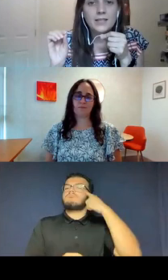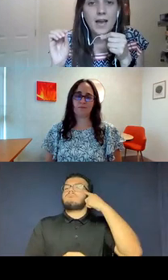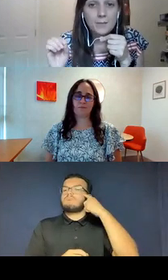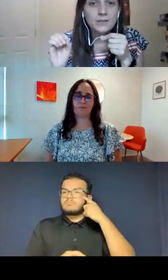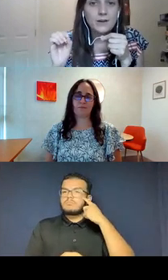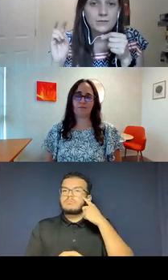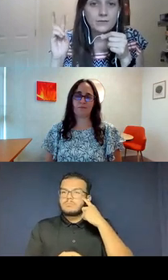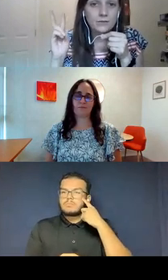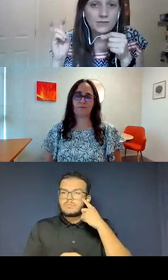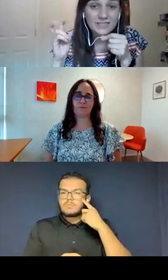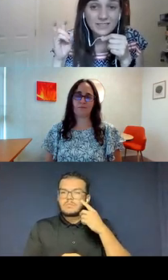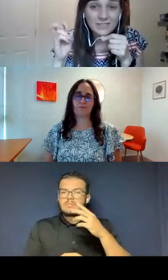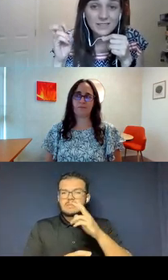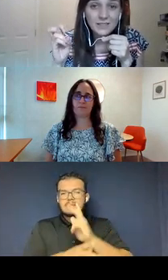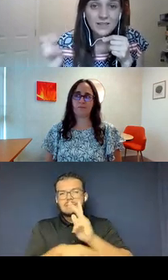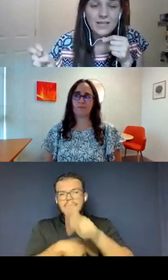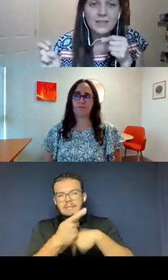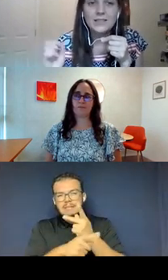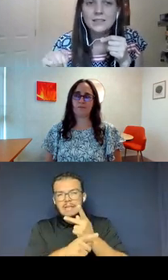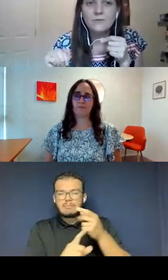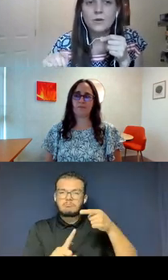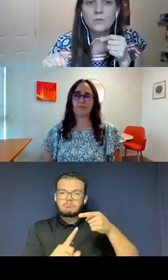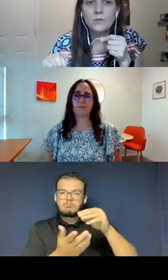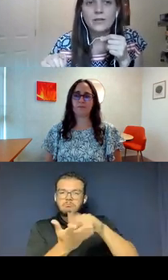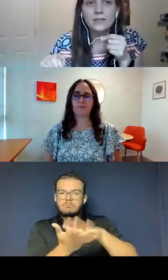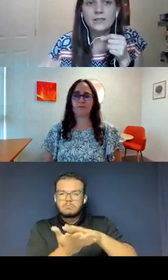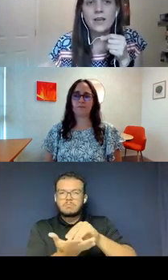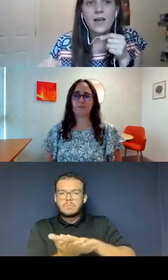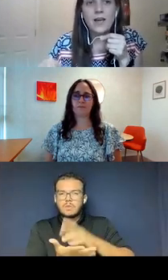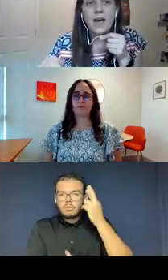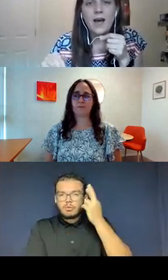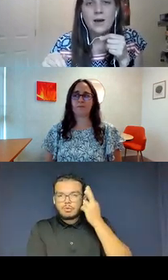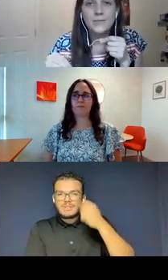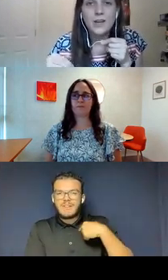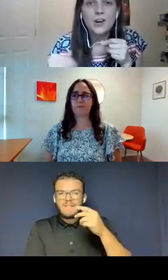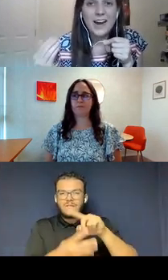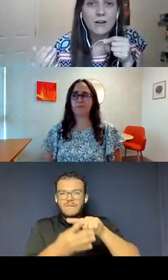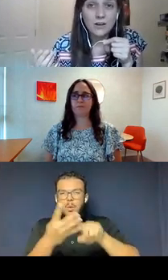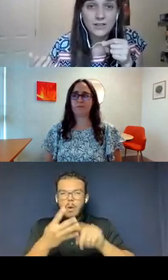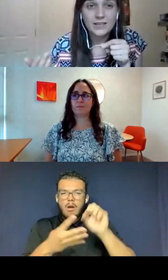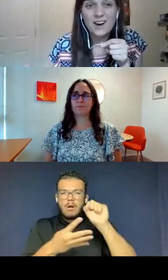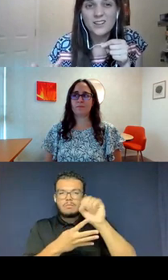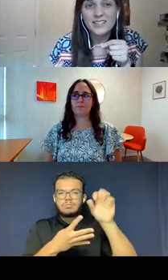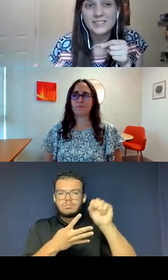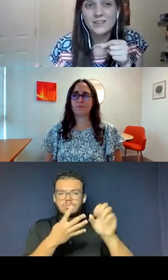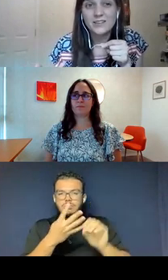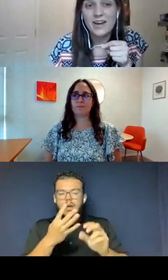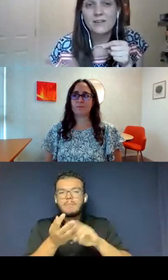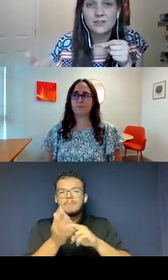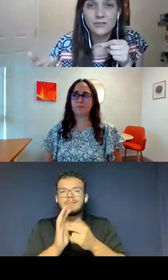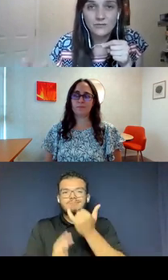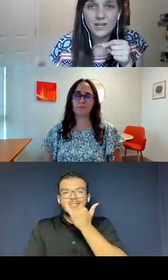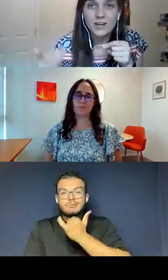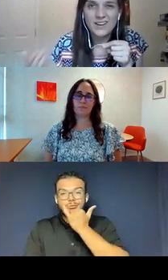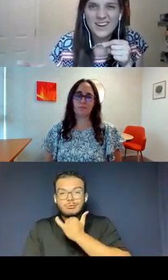types of reasons in these last four bullets that are errors and are considered errors for figuring out